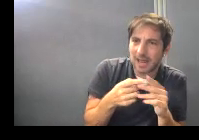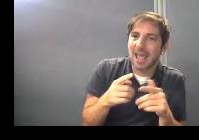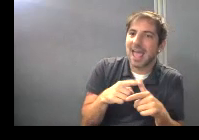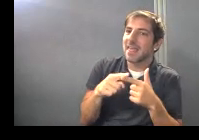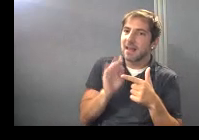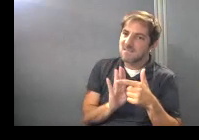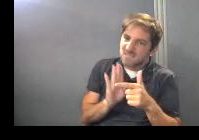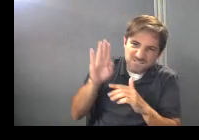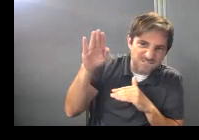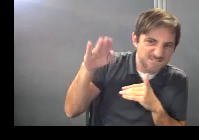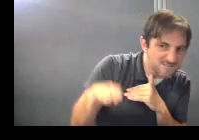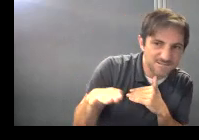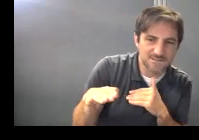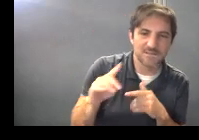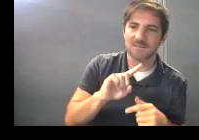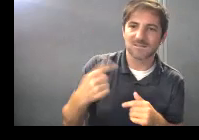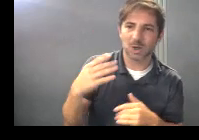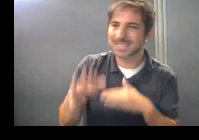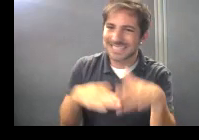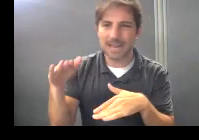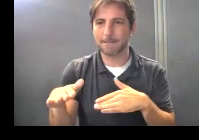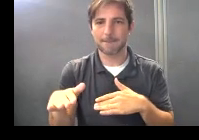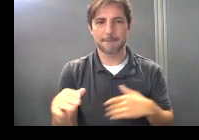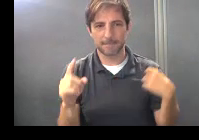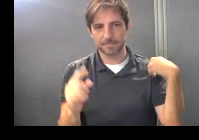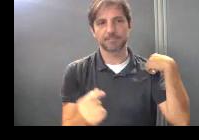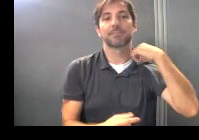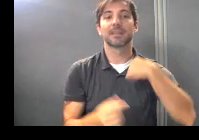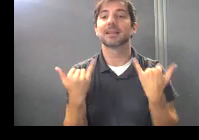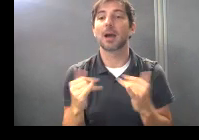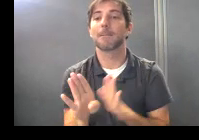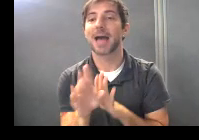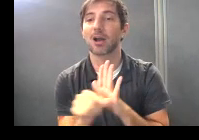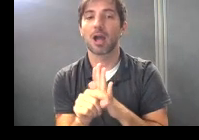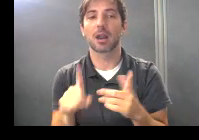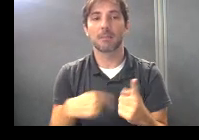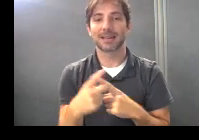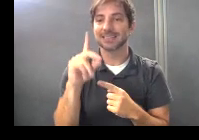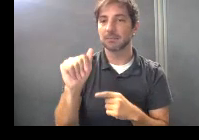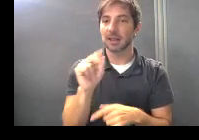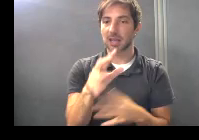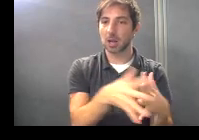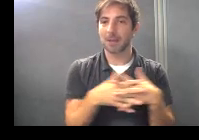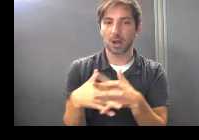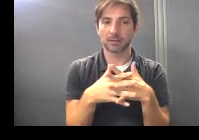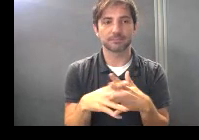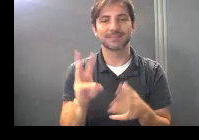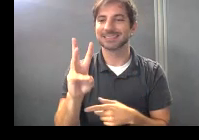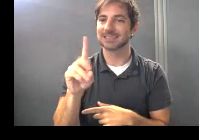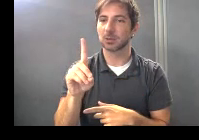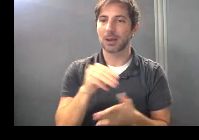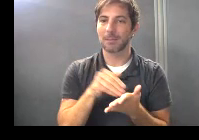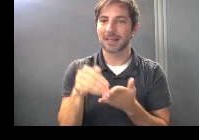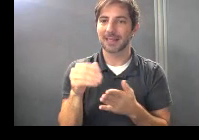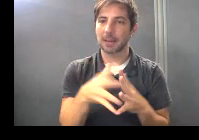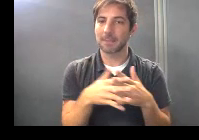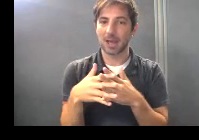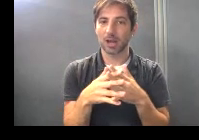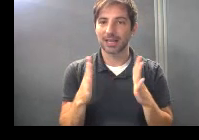OVERWHELMED. THERE ARE 61,000,000 AMERICANS WITH DISABILITIES